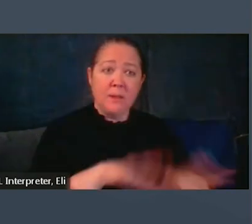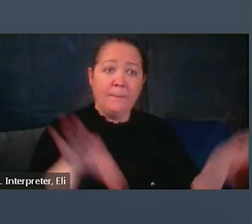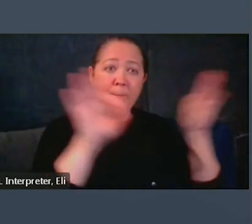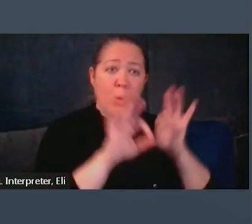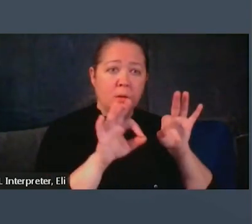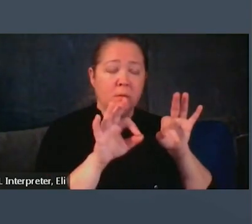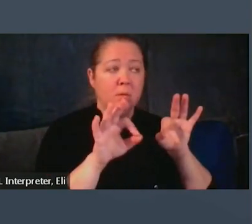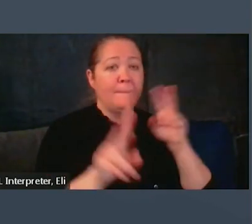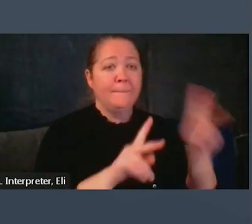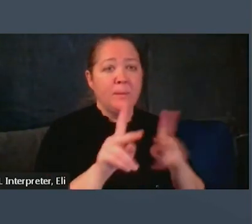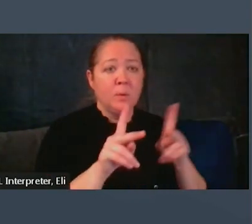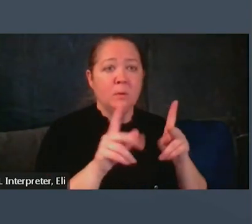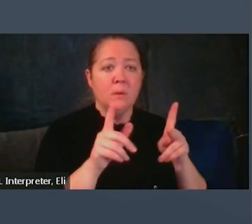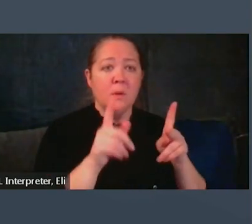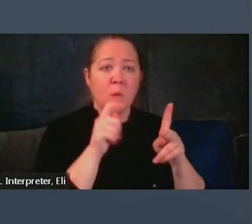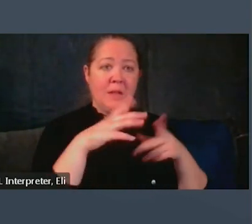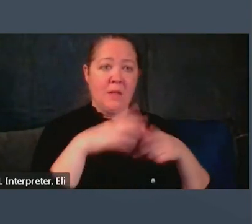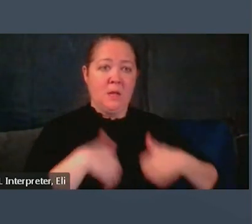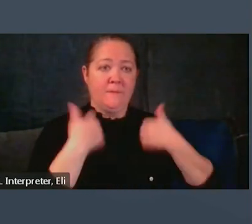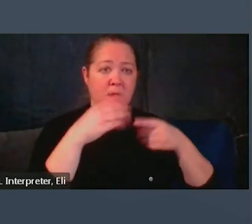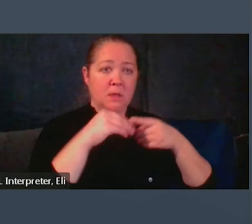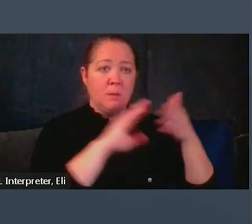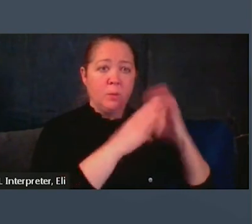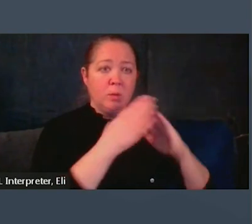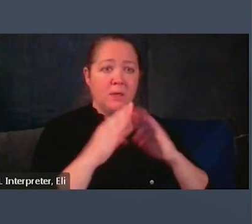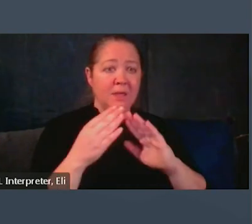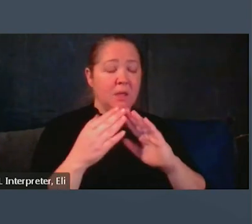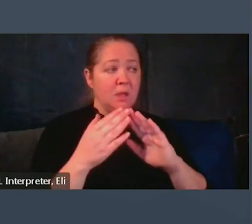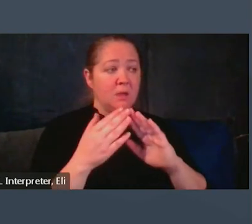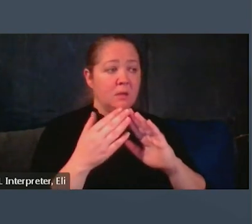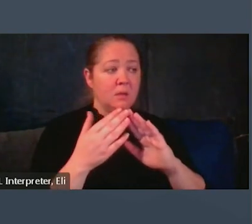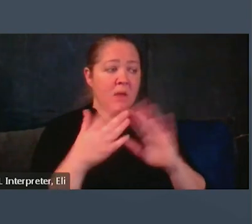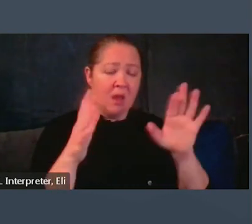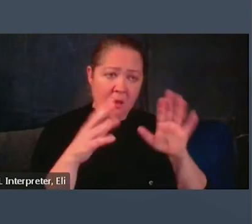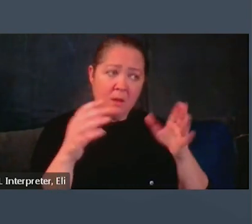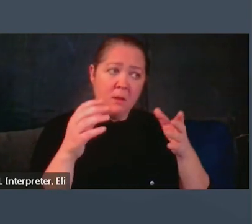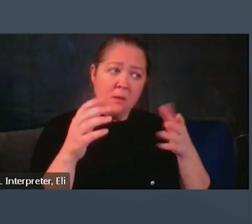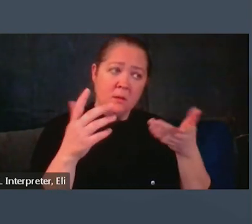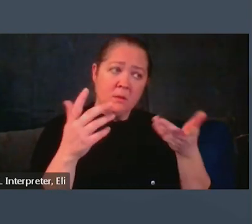who walked in the neighborhood every day to have their input and being heard regarding any expansion.